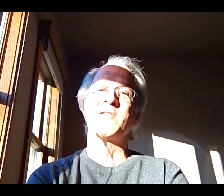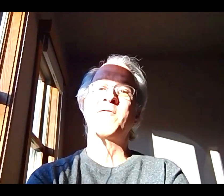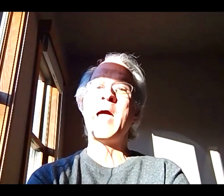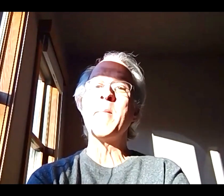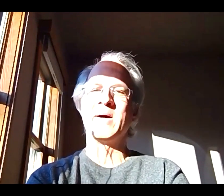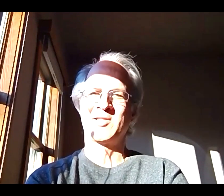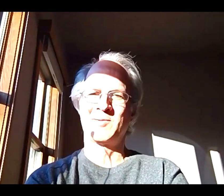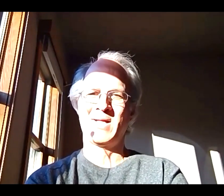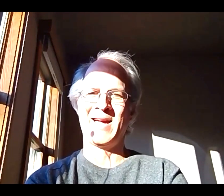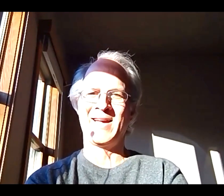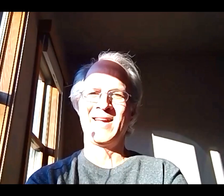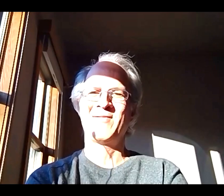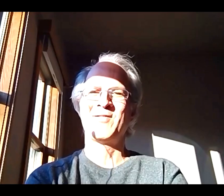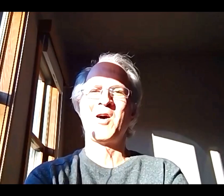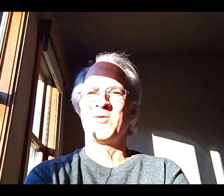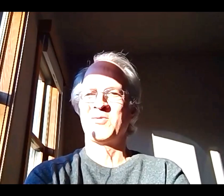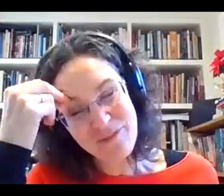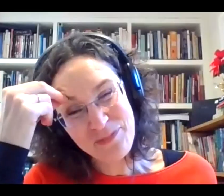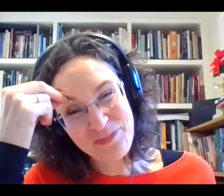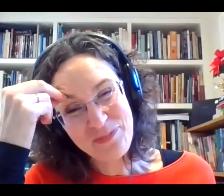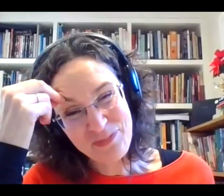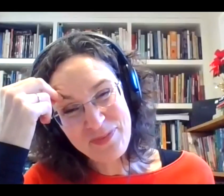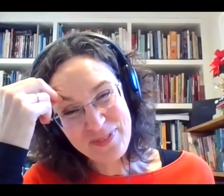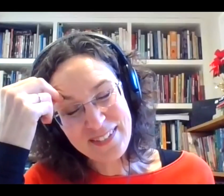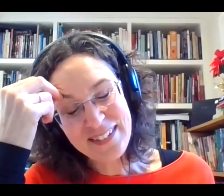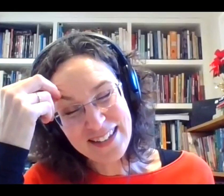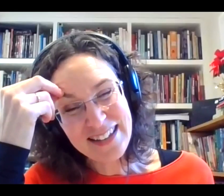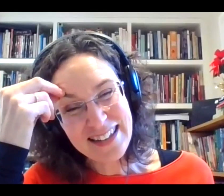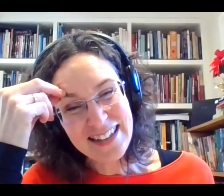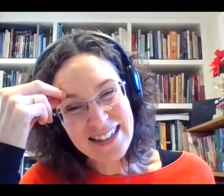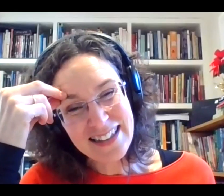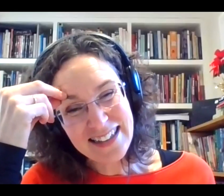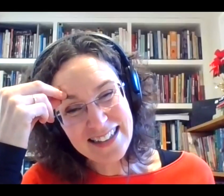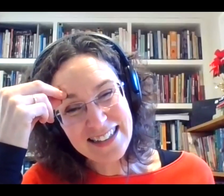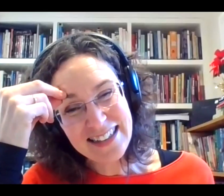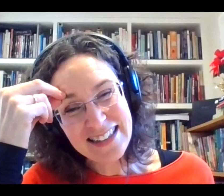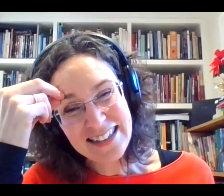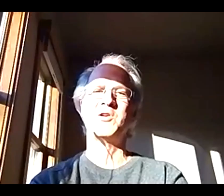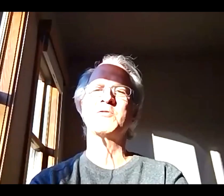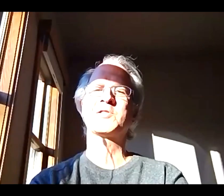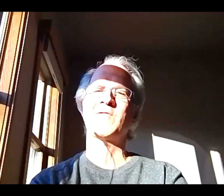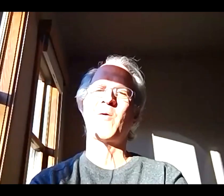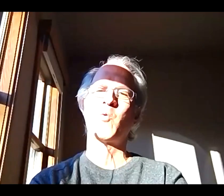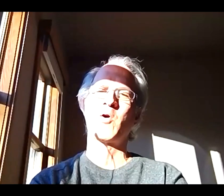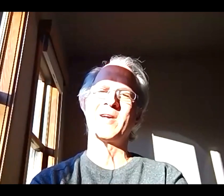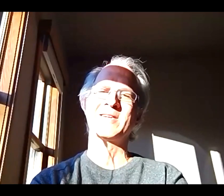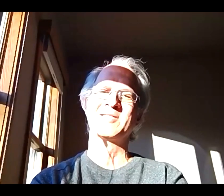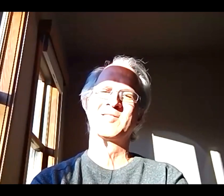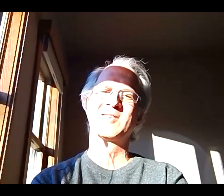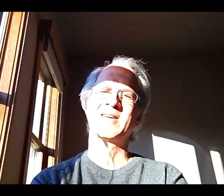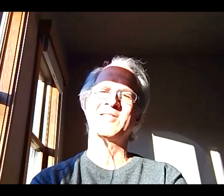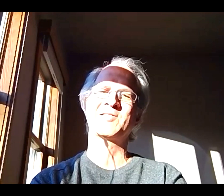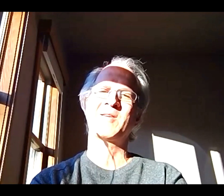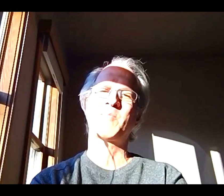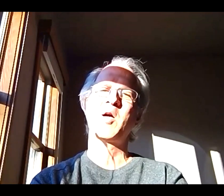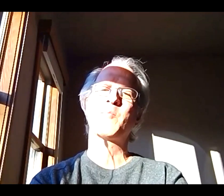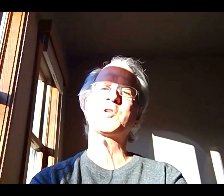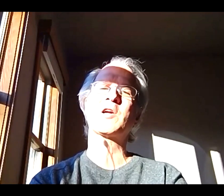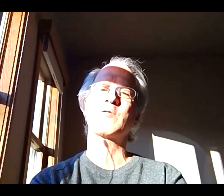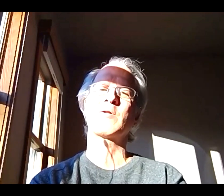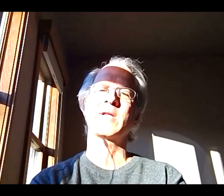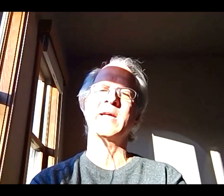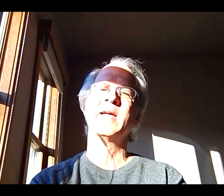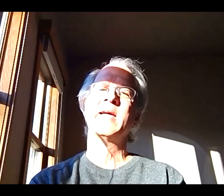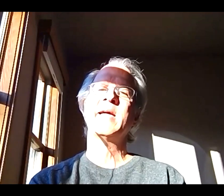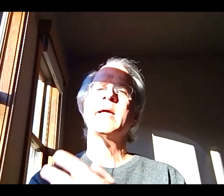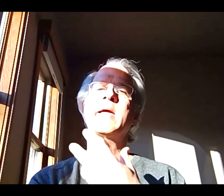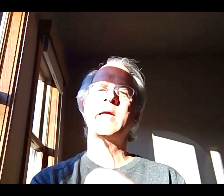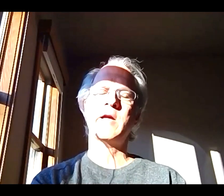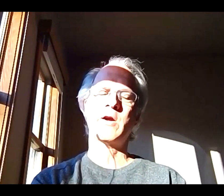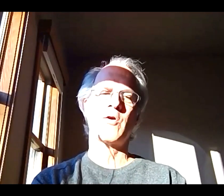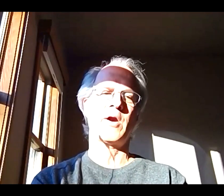was the famous play (Una: yeah). Jonathan: even though the use of that word is, particularly, here